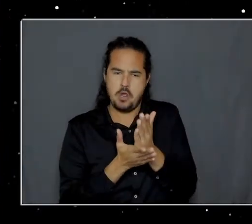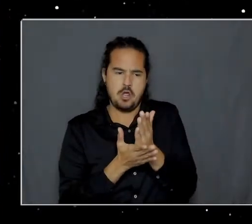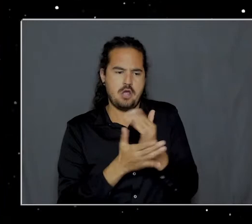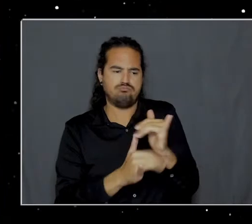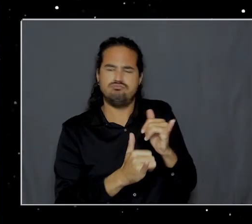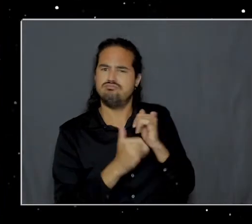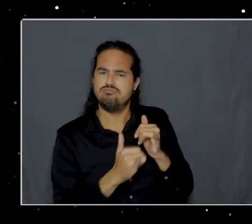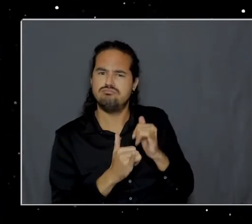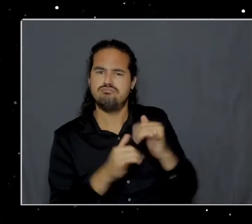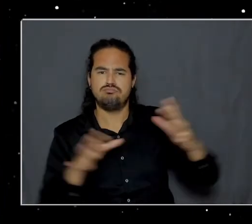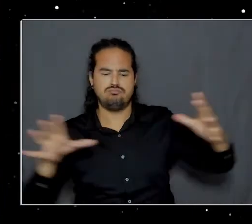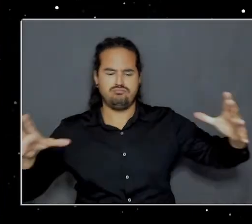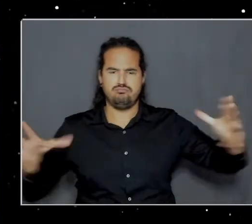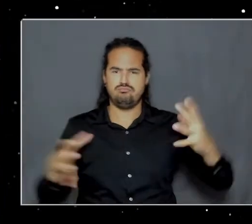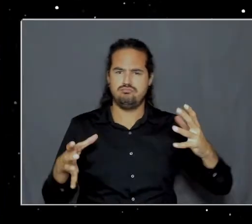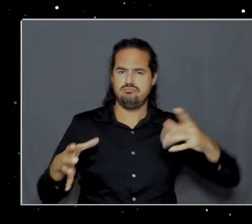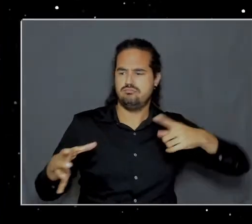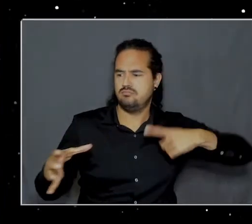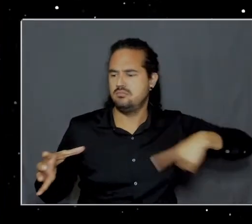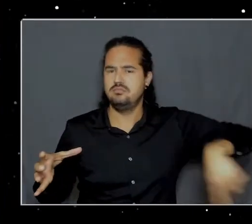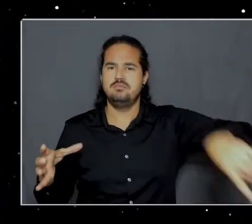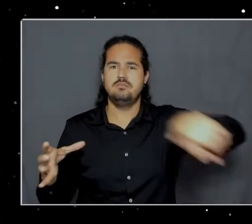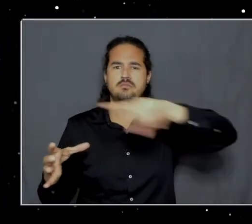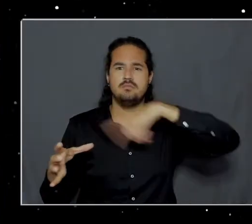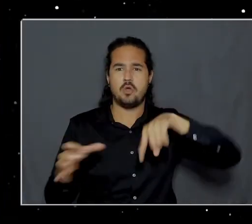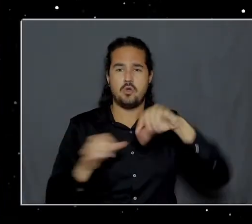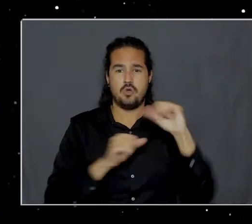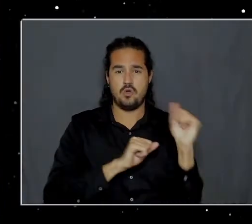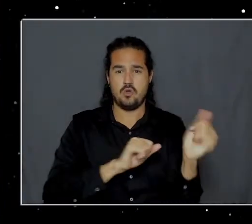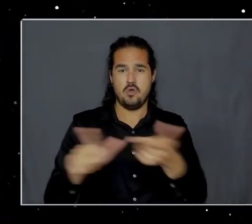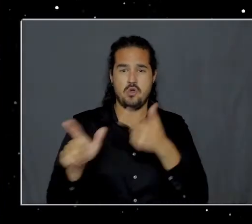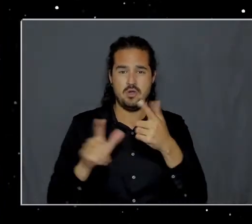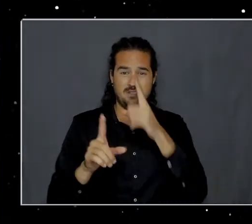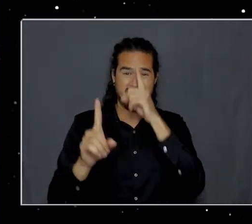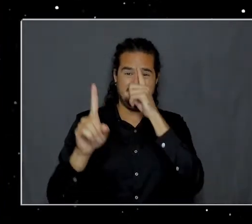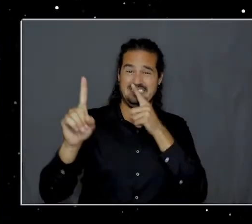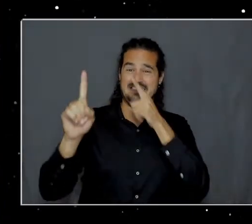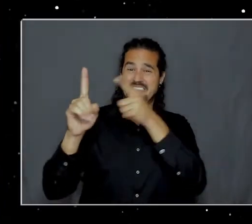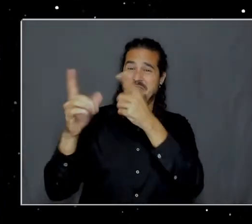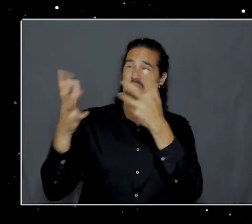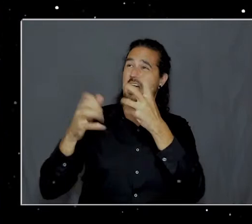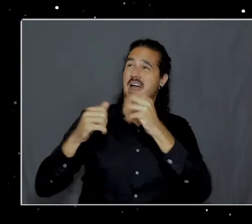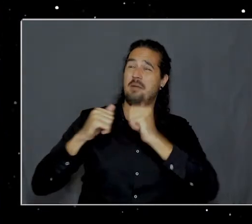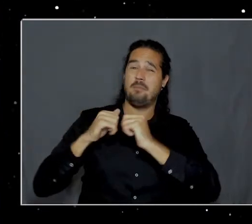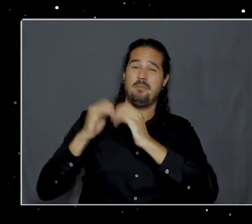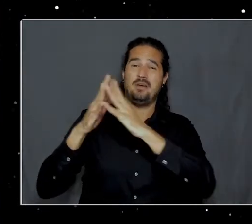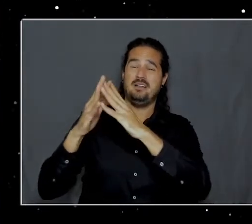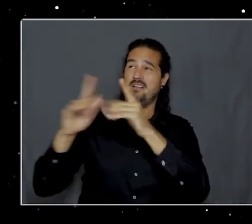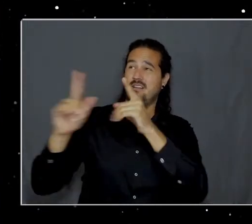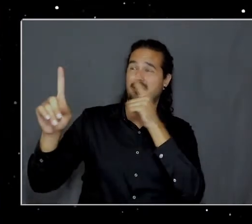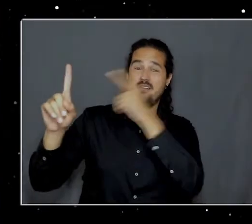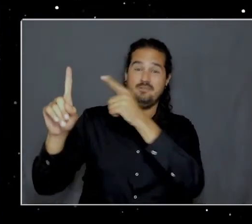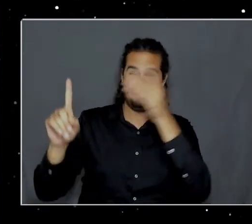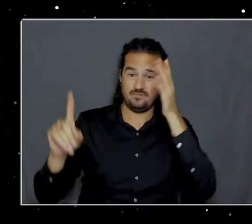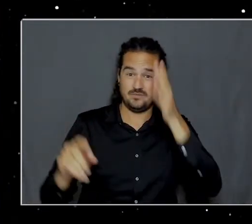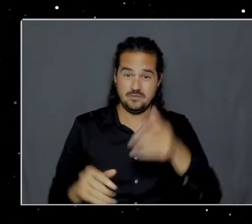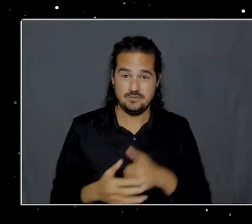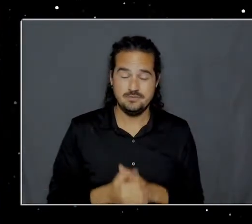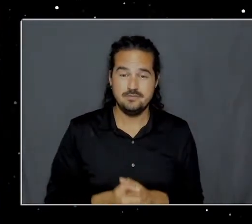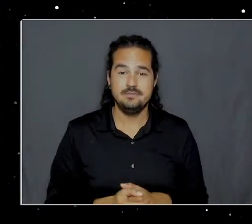OF ME, AS PART OF AN ESSENTIAL